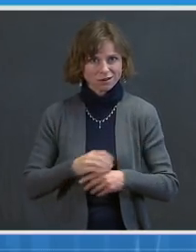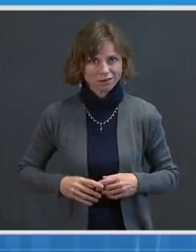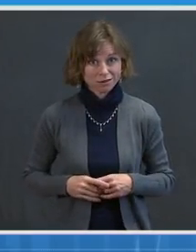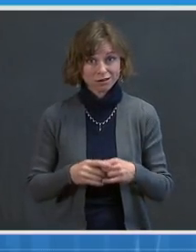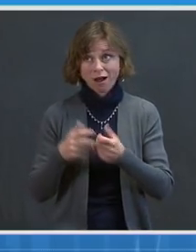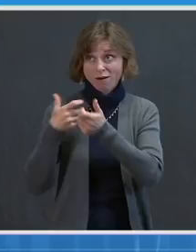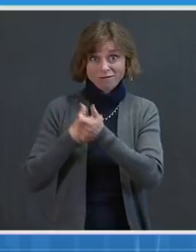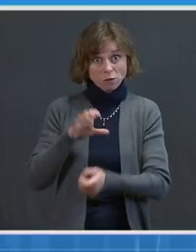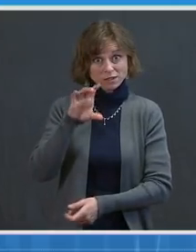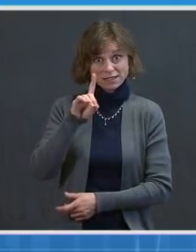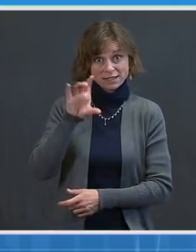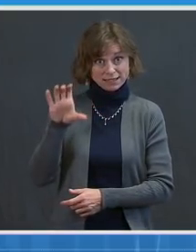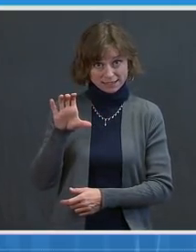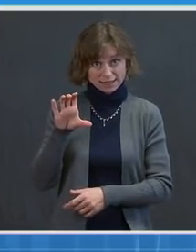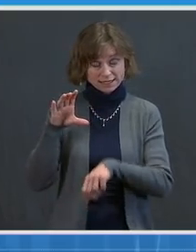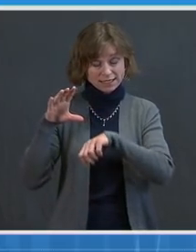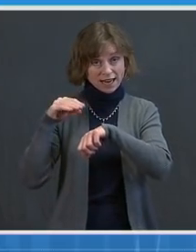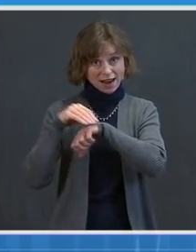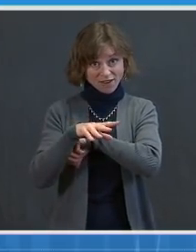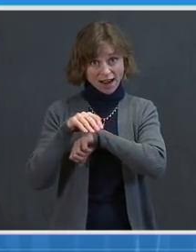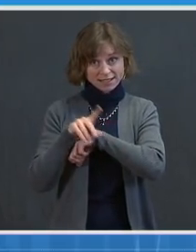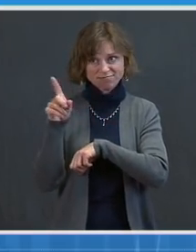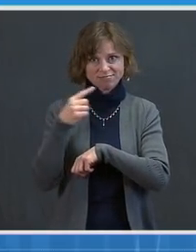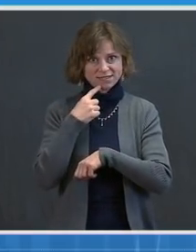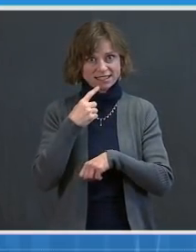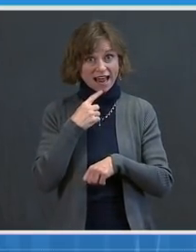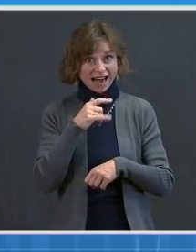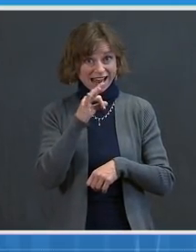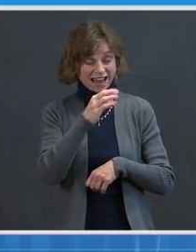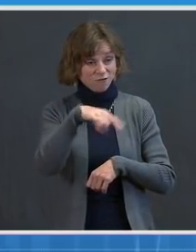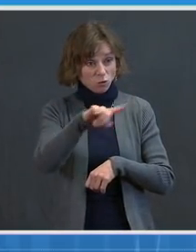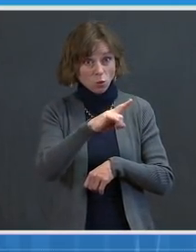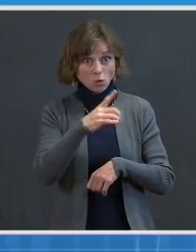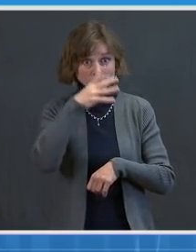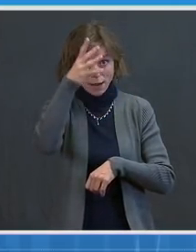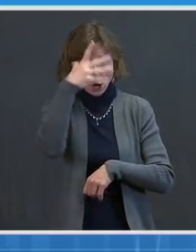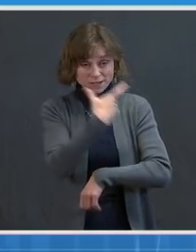vaccinated parents can now visit and hug their grandchildren --